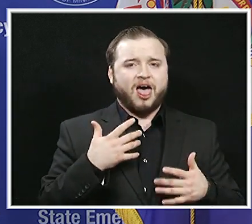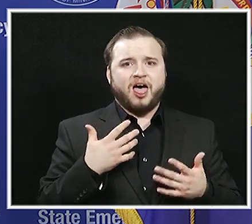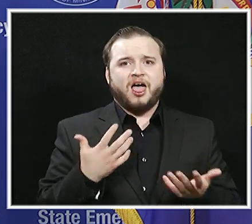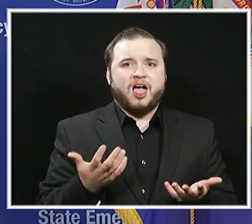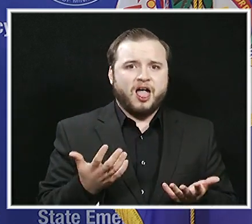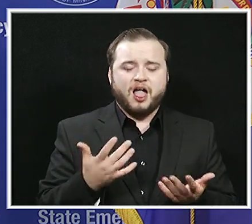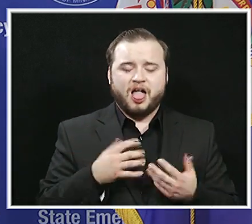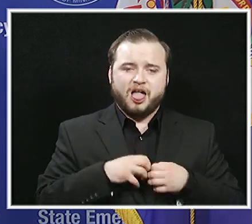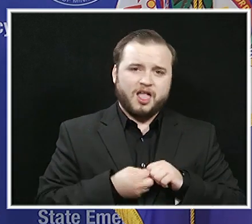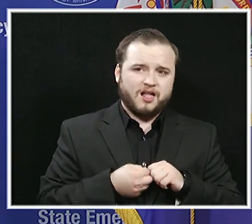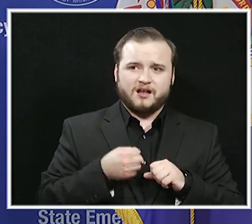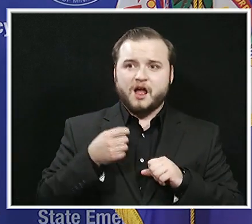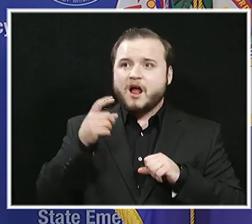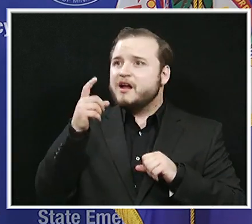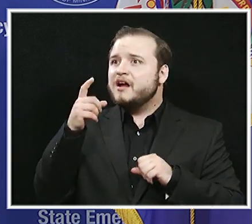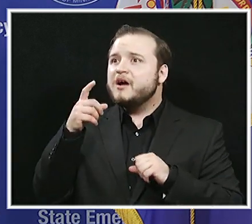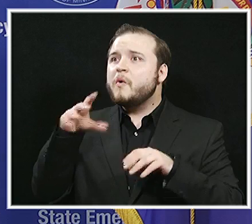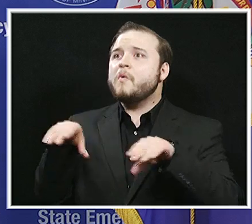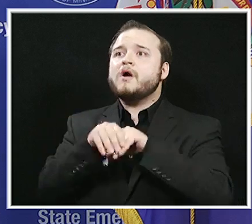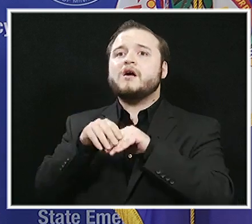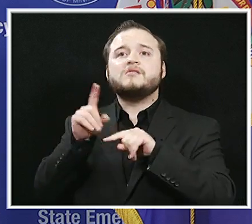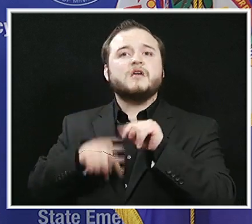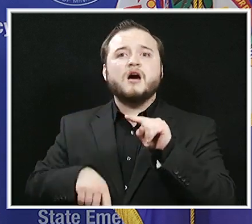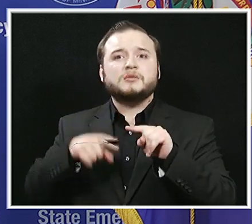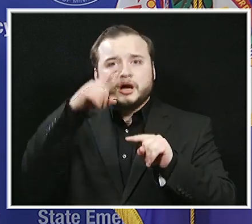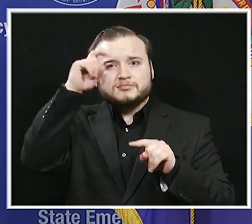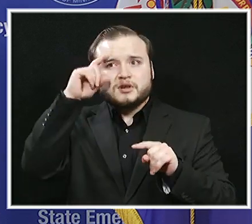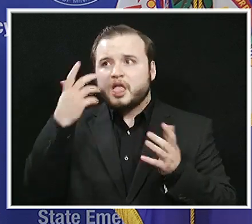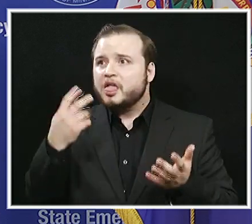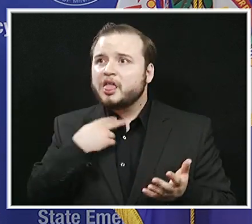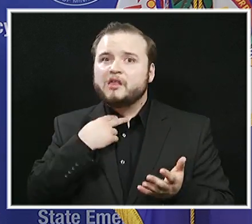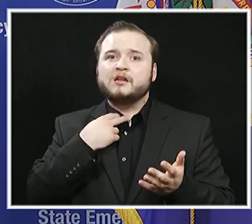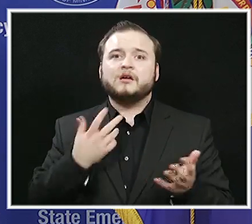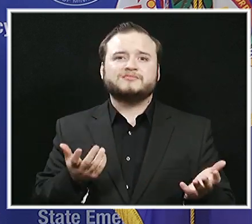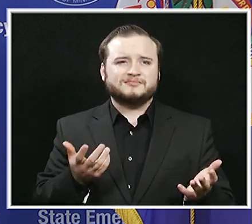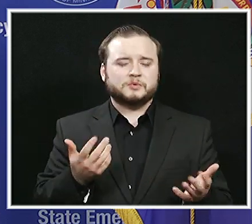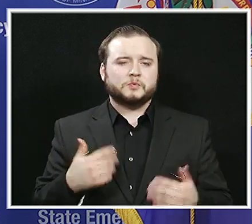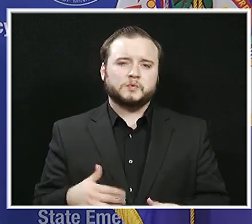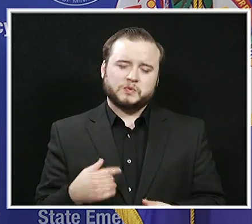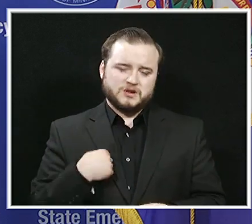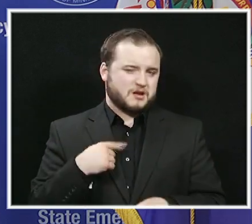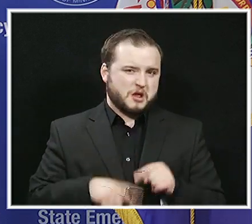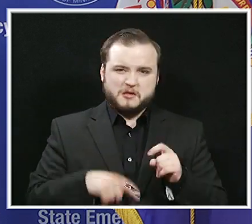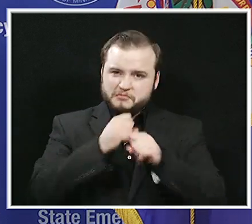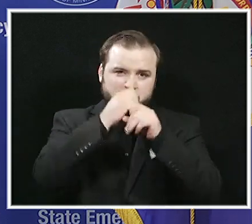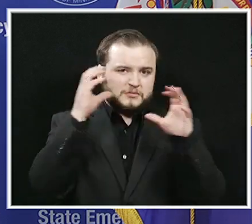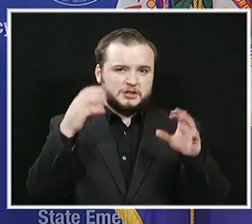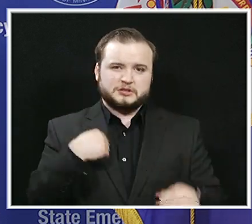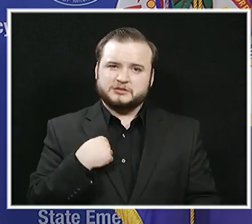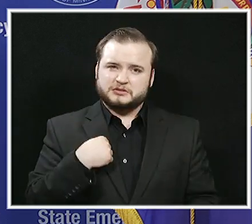these things, first of all to the listener and the wedding, I won't pretend that I know how bad your heart's breaking. I can't imagine what that would